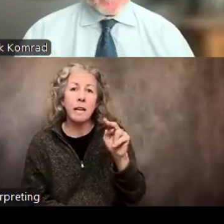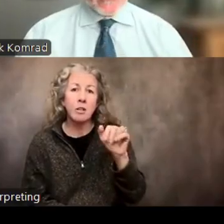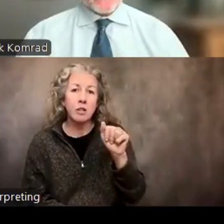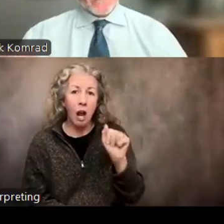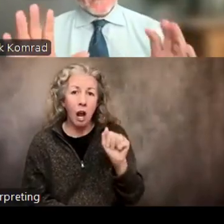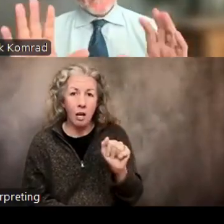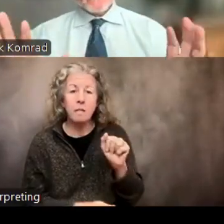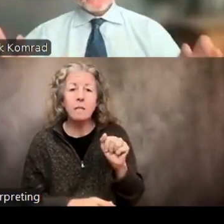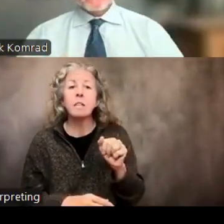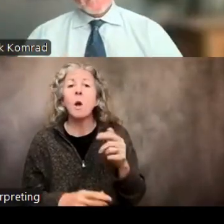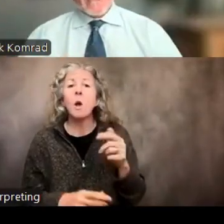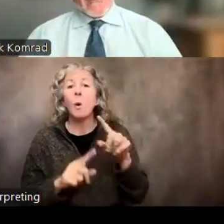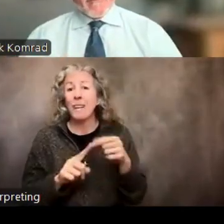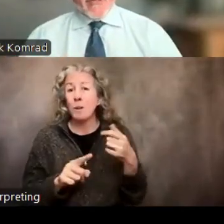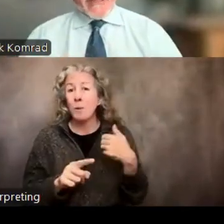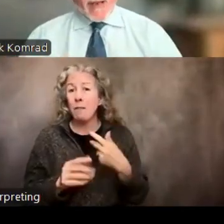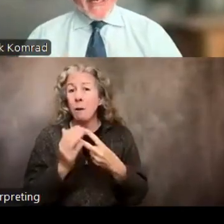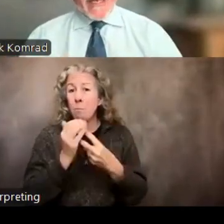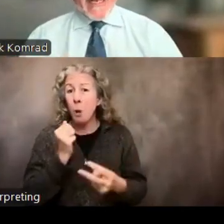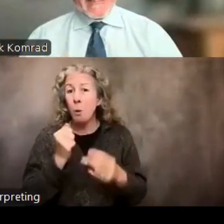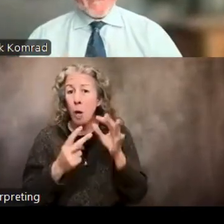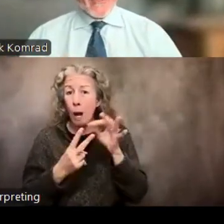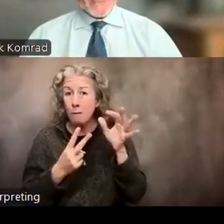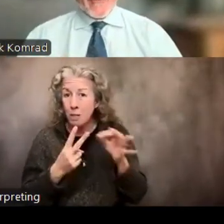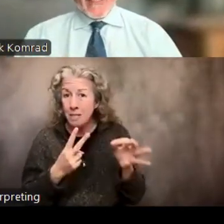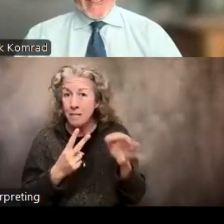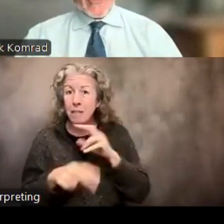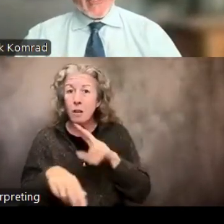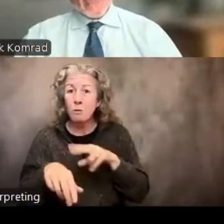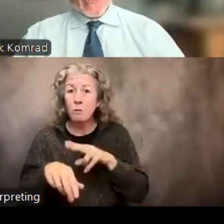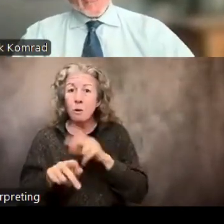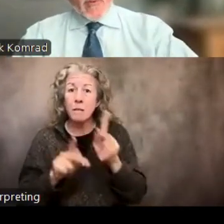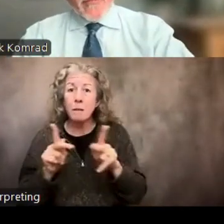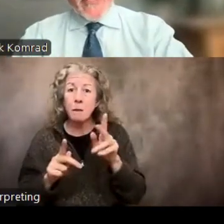both, the predominant activity is euthanasia. So with this